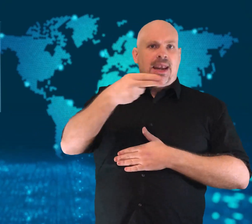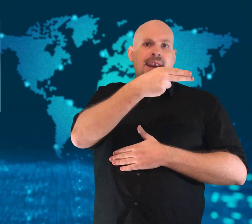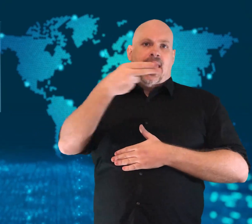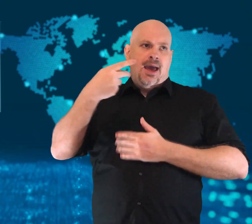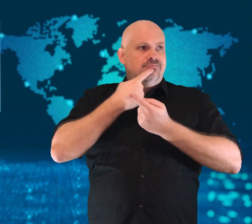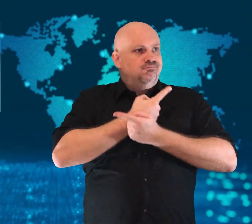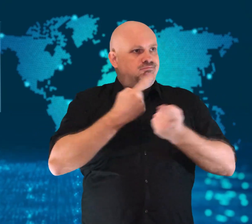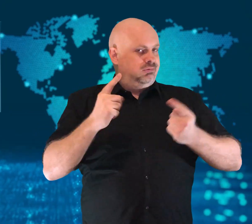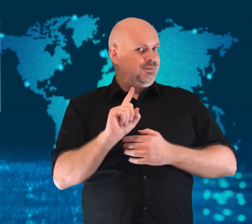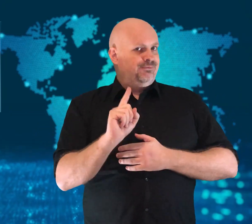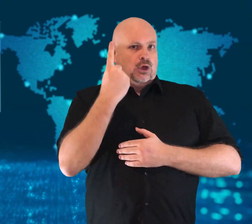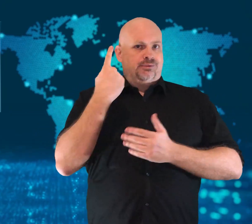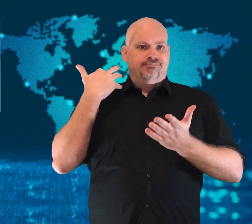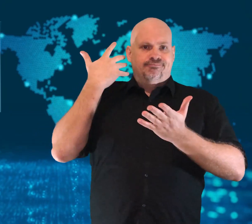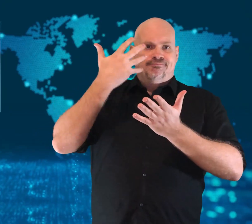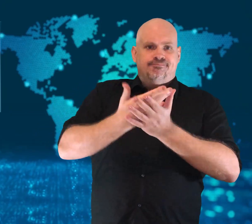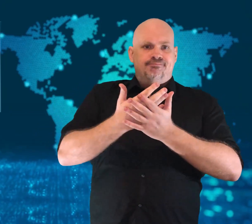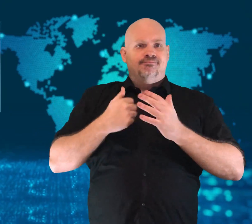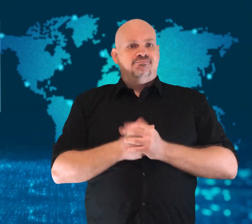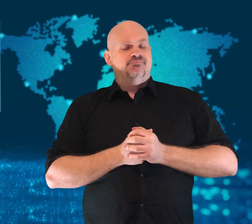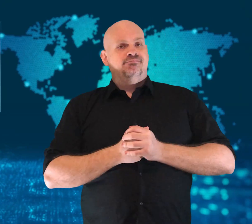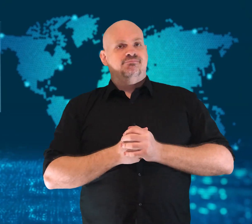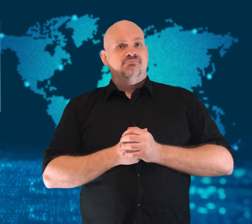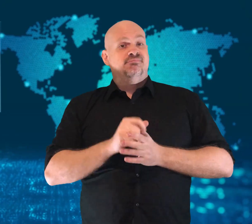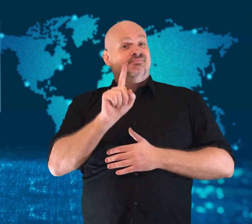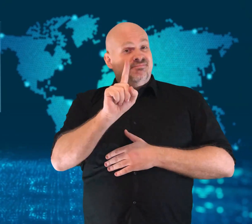Despite these reforms,